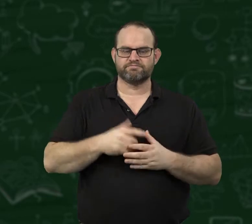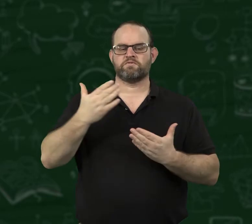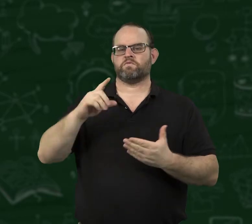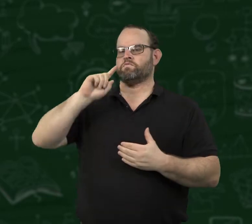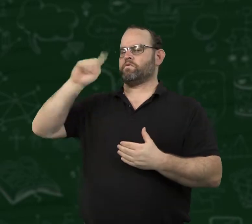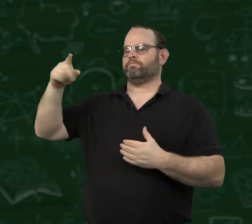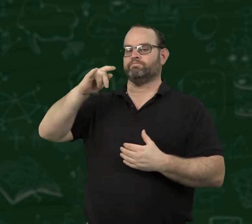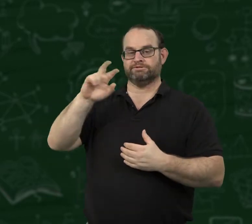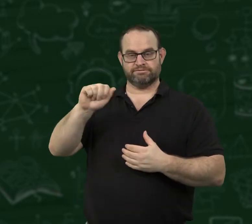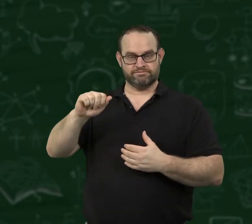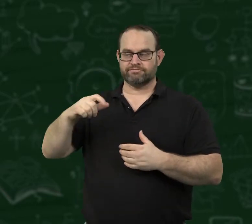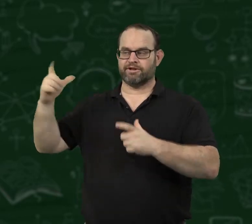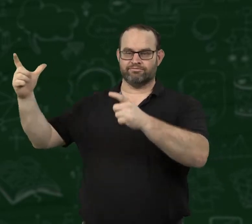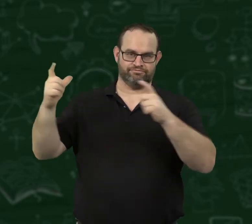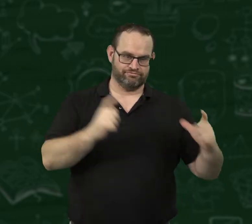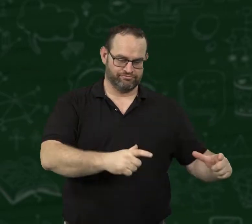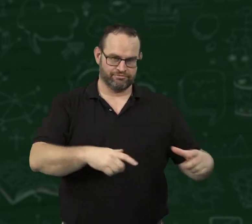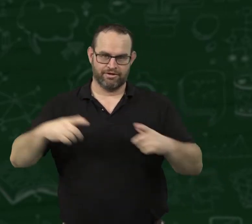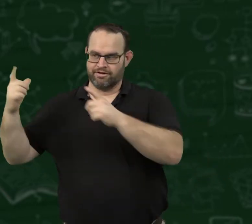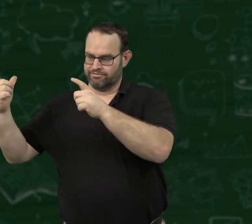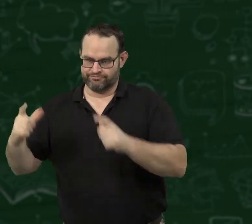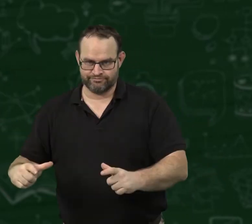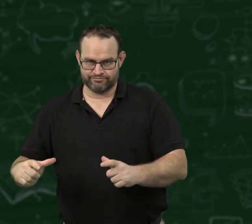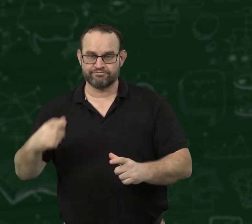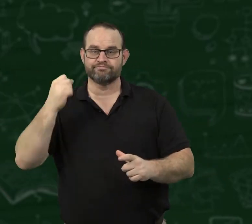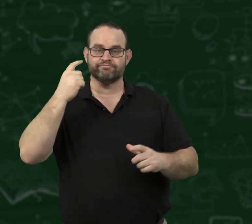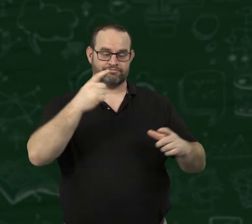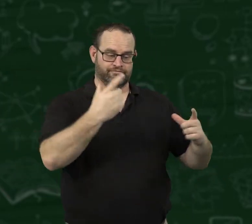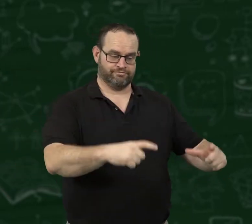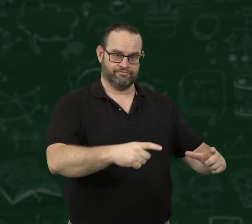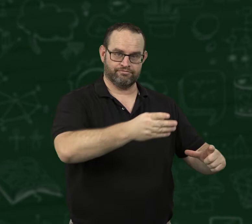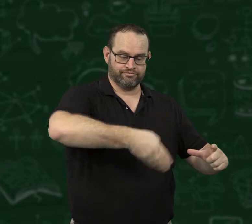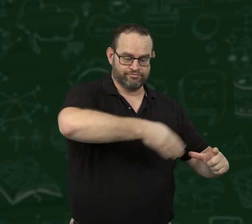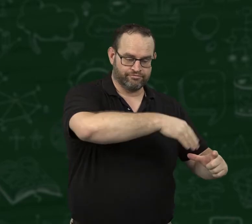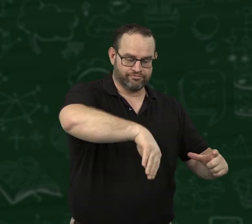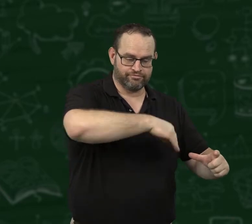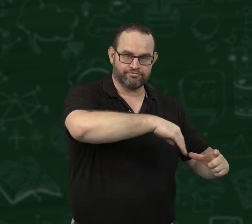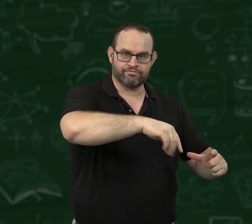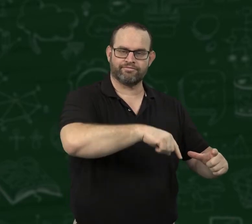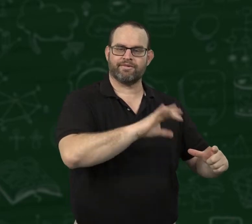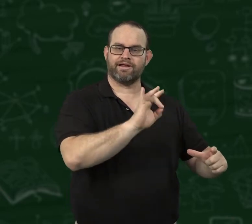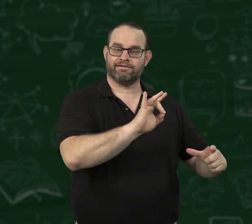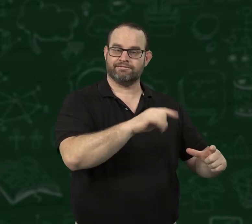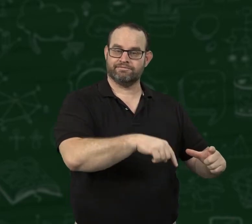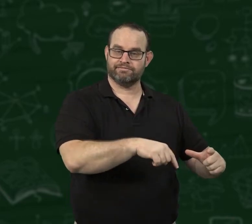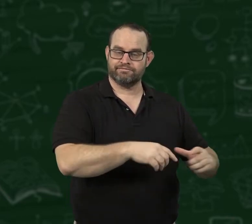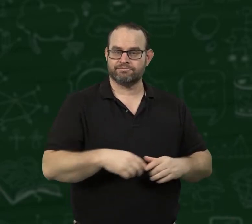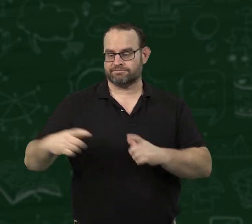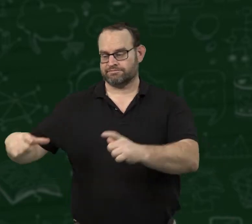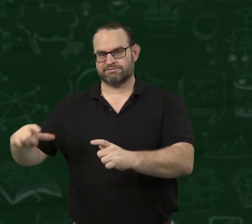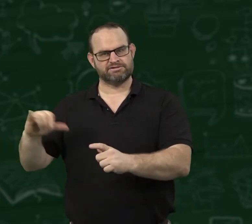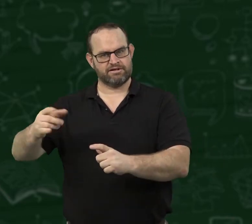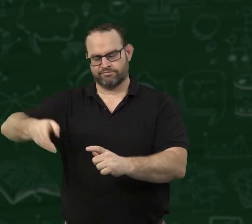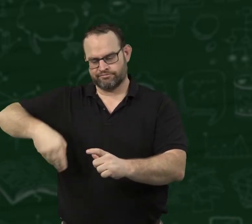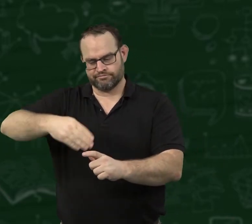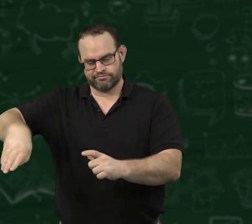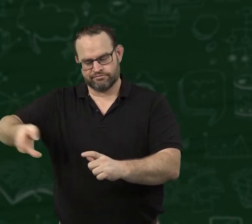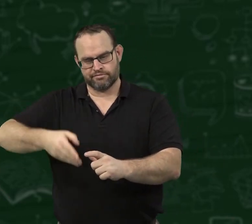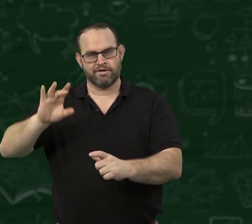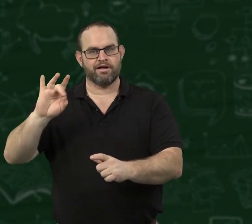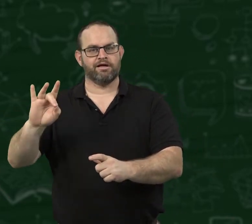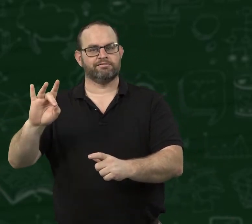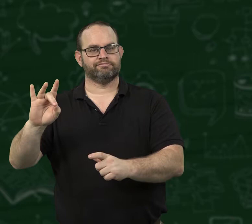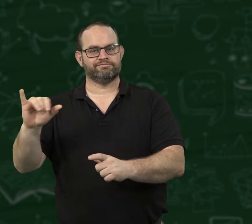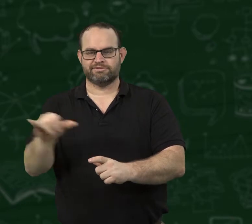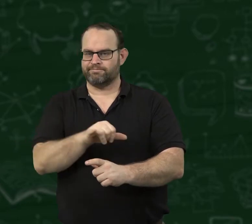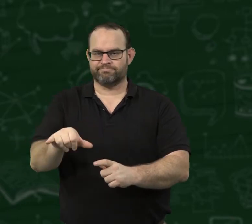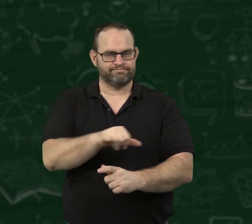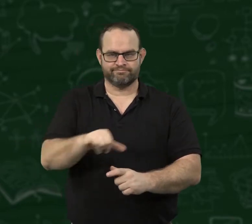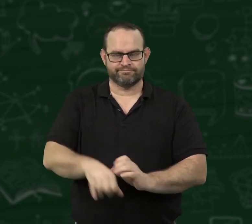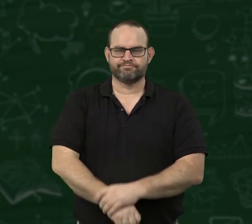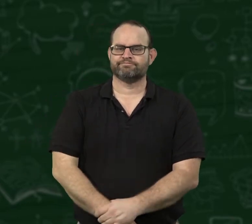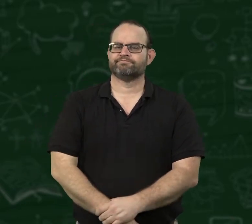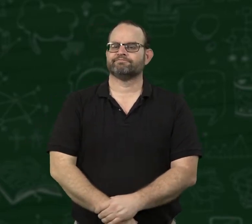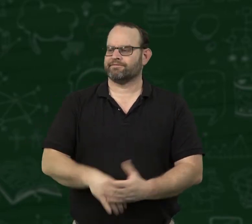You order two pizzas. Each pizza is cut into 8 equal slices.